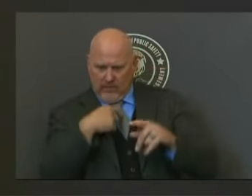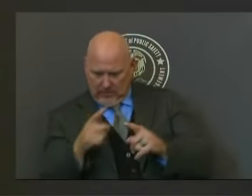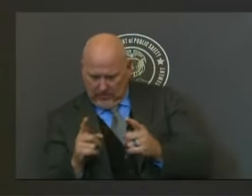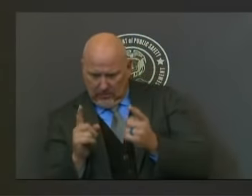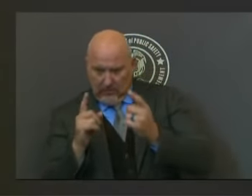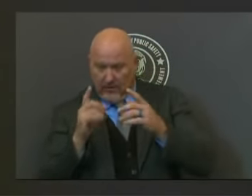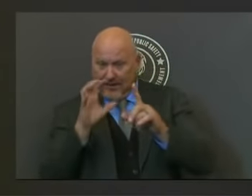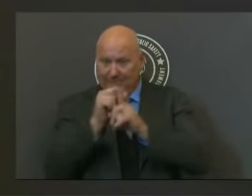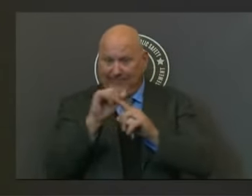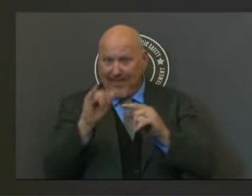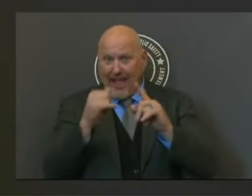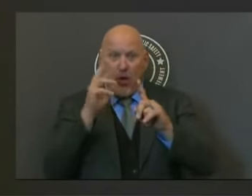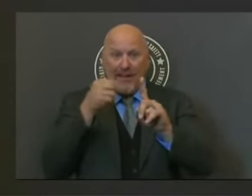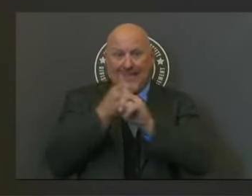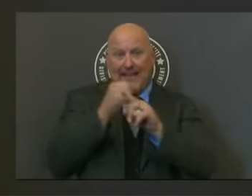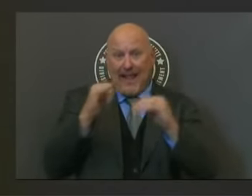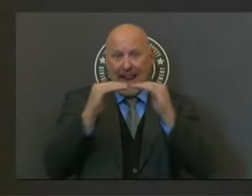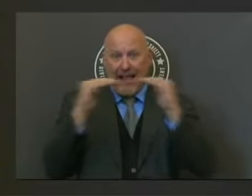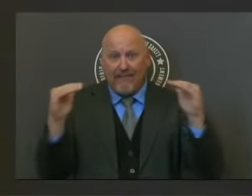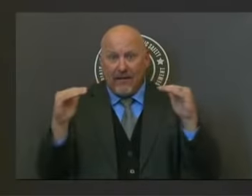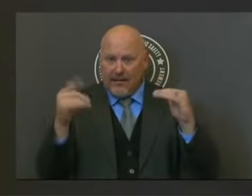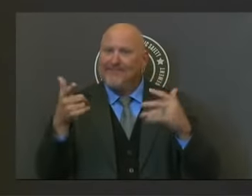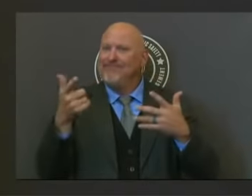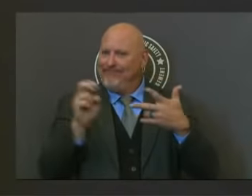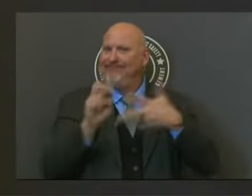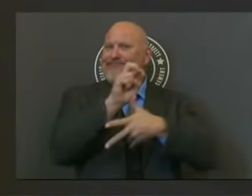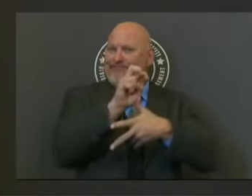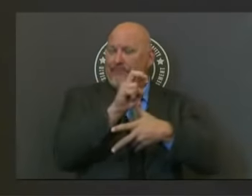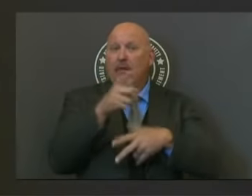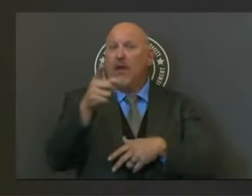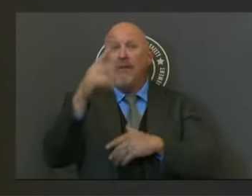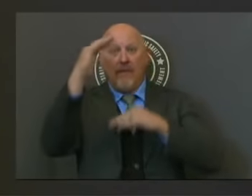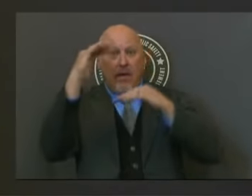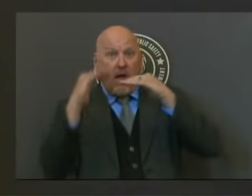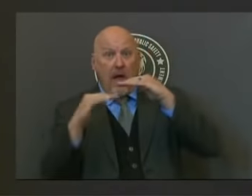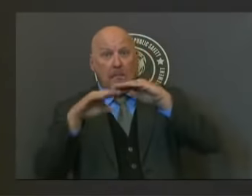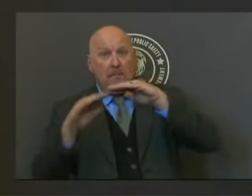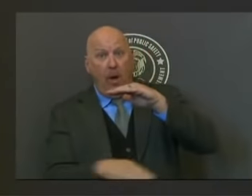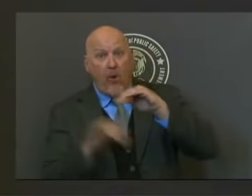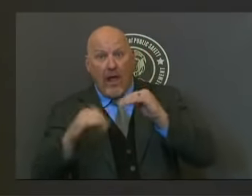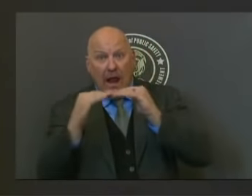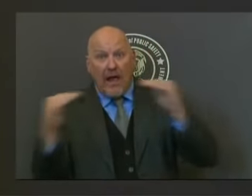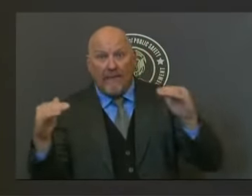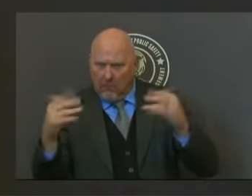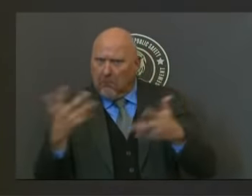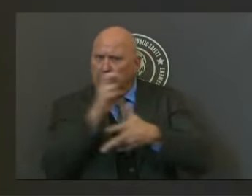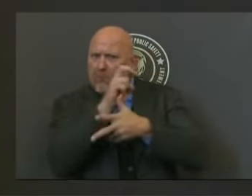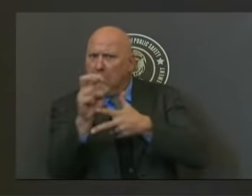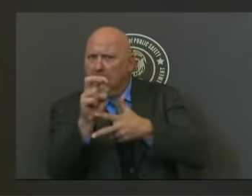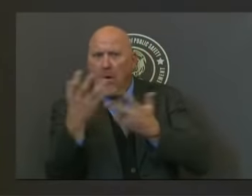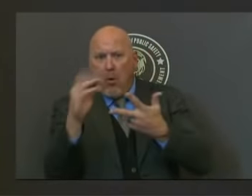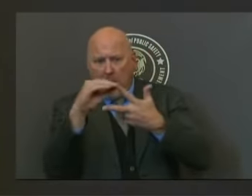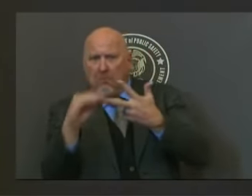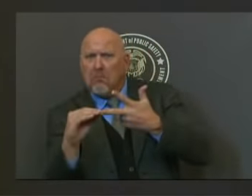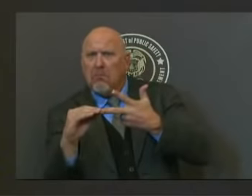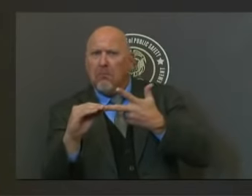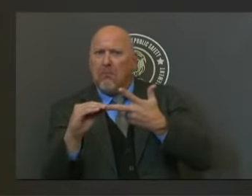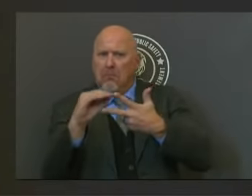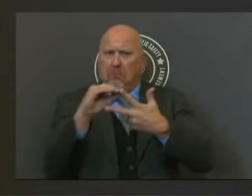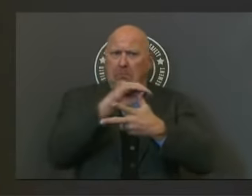together to slow the spread